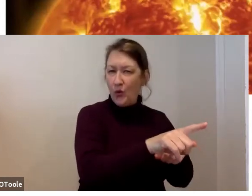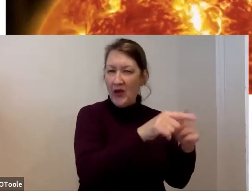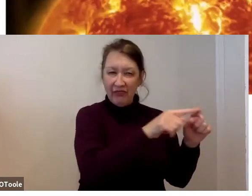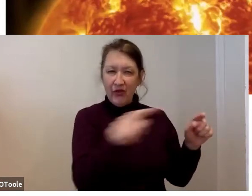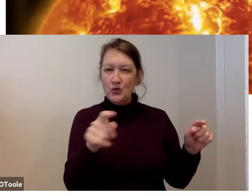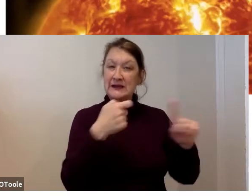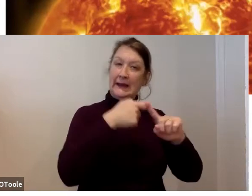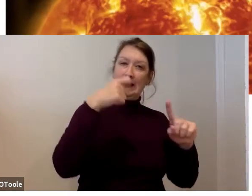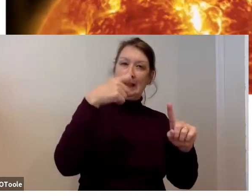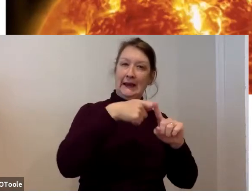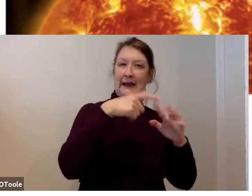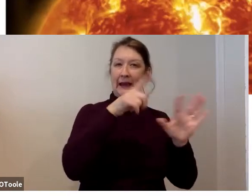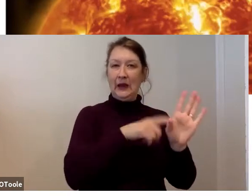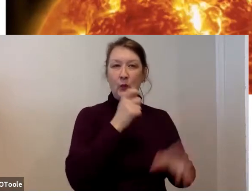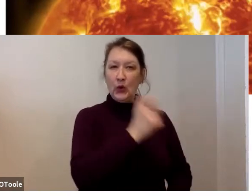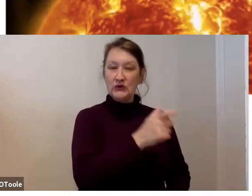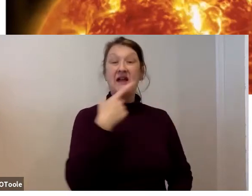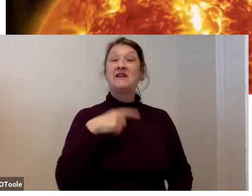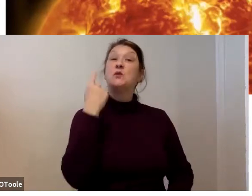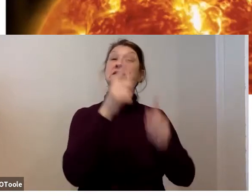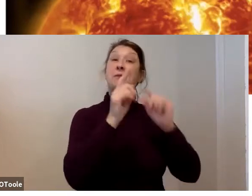the area limits.